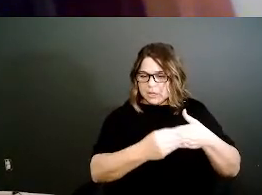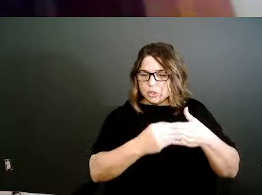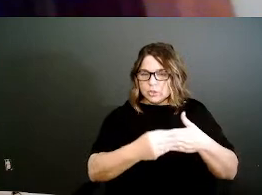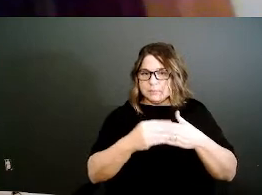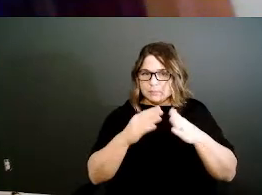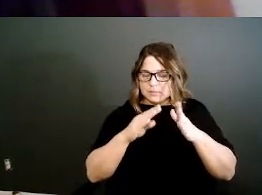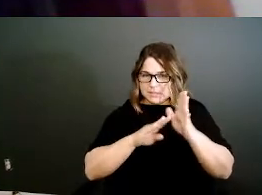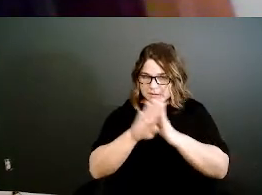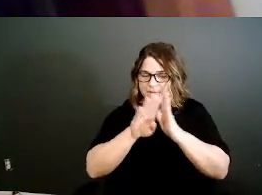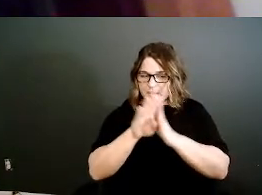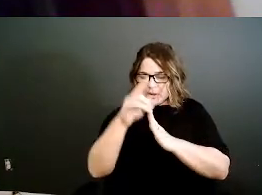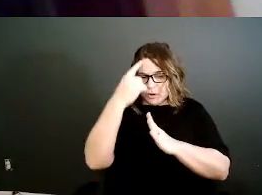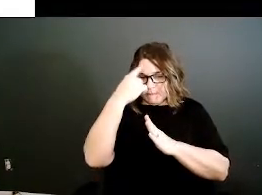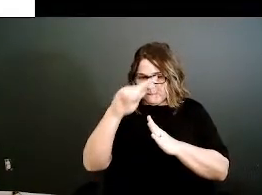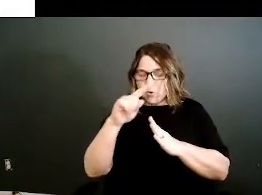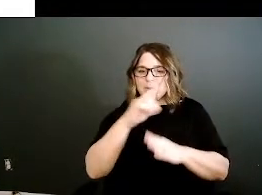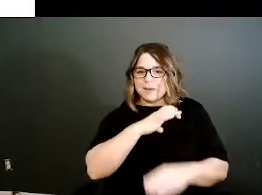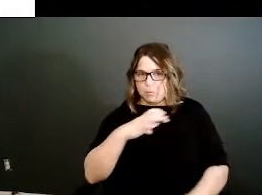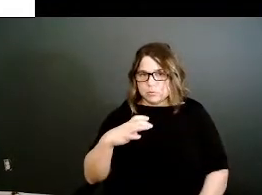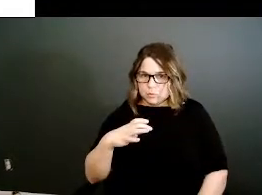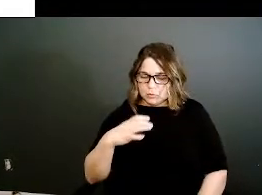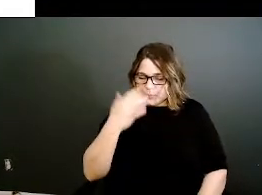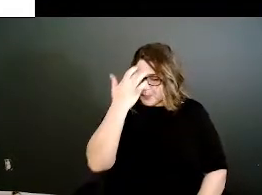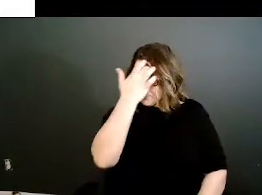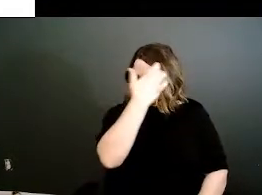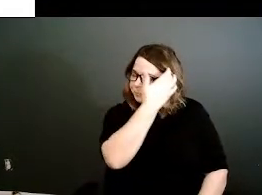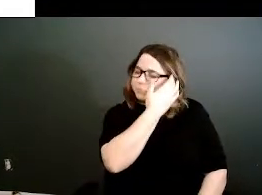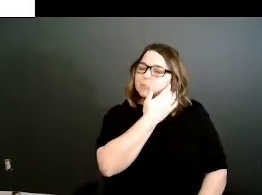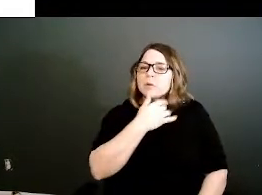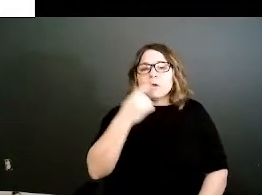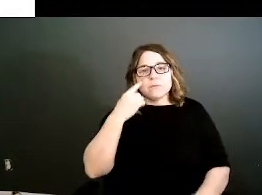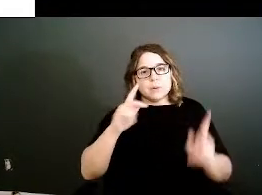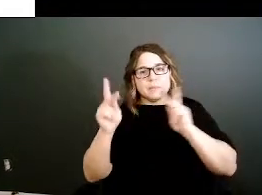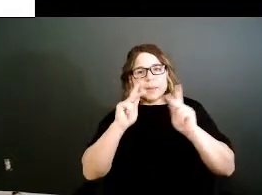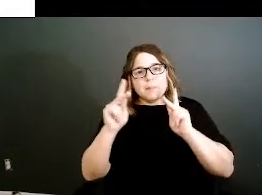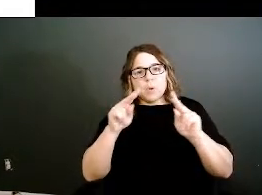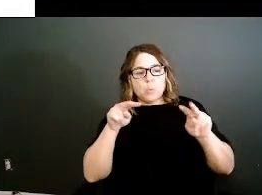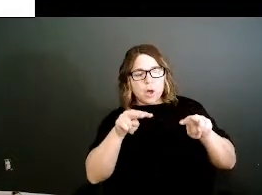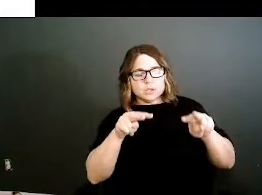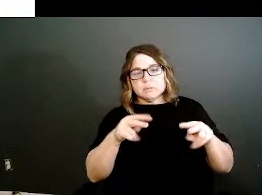DEVELOPMENT SUPPORT, WHICH I FOUND COMING IN EIGHT YEARS AGO SOMEWHAT SURPRISING BECAUSE AT LEAST IN MY